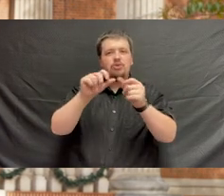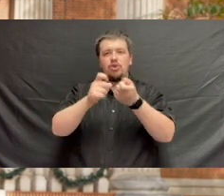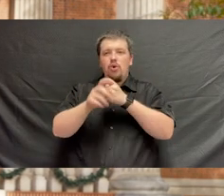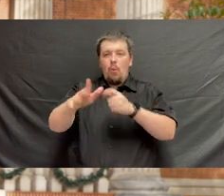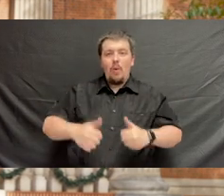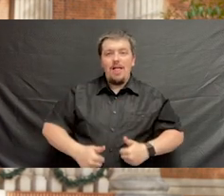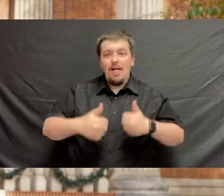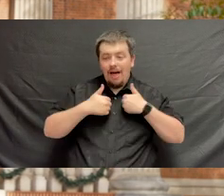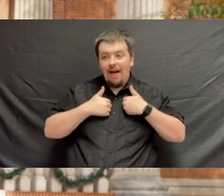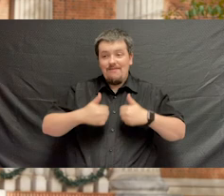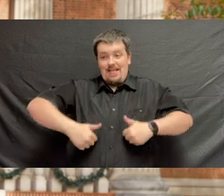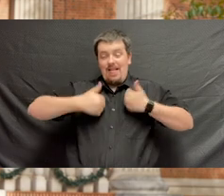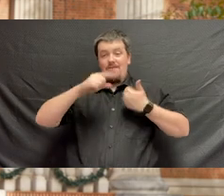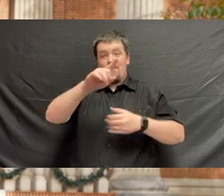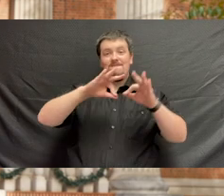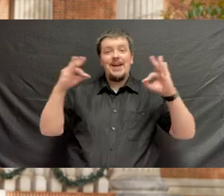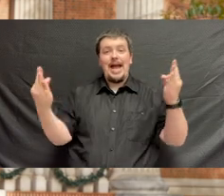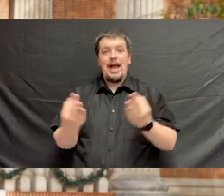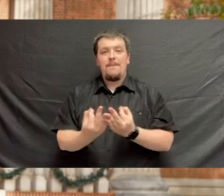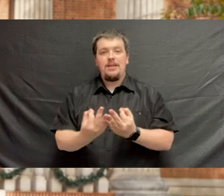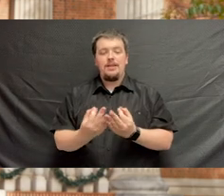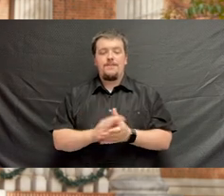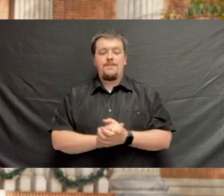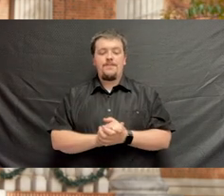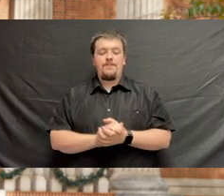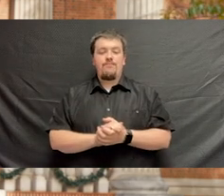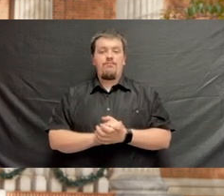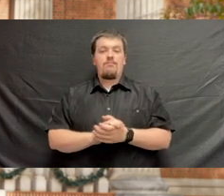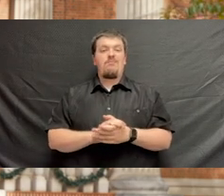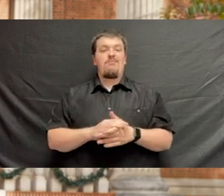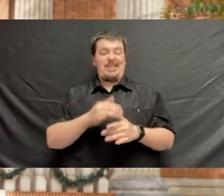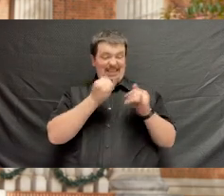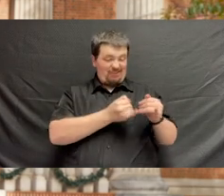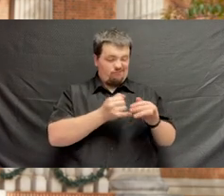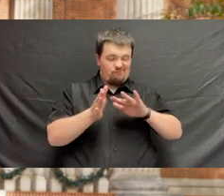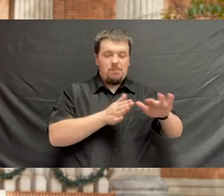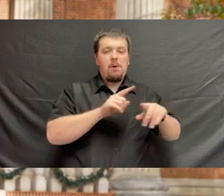to change your life and the lives of your families. Beyond the individual,